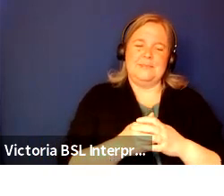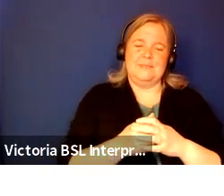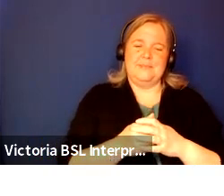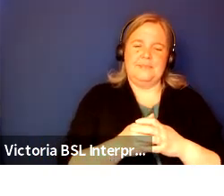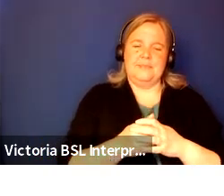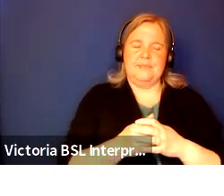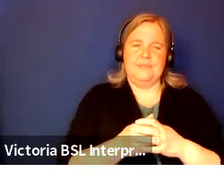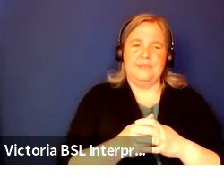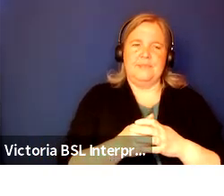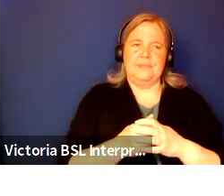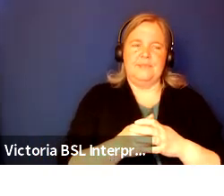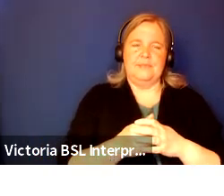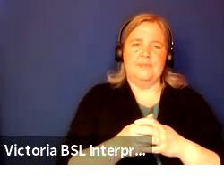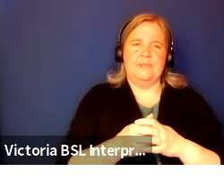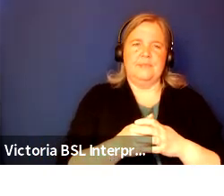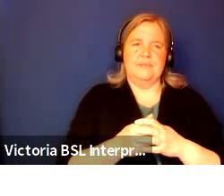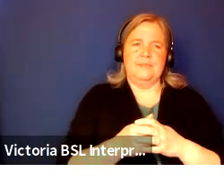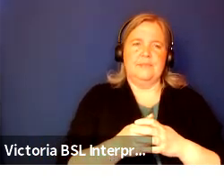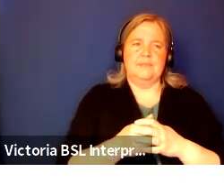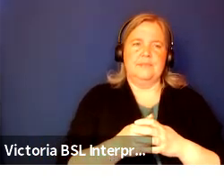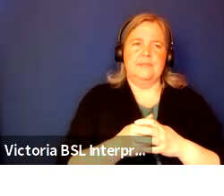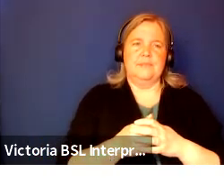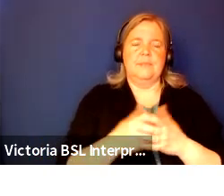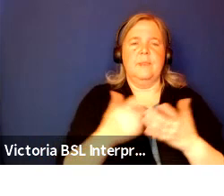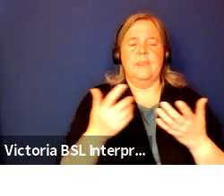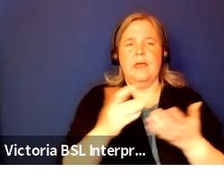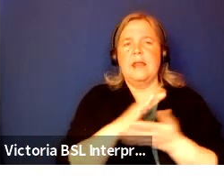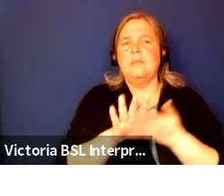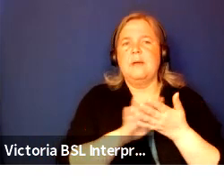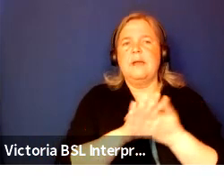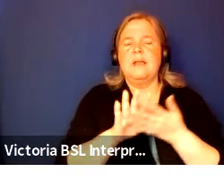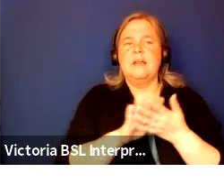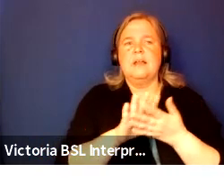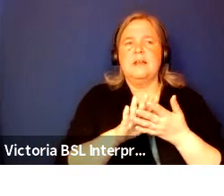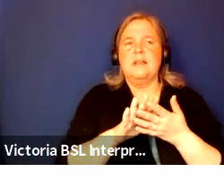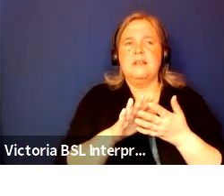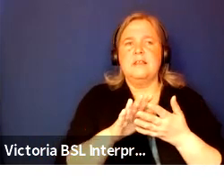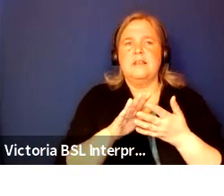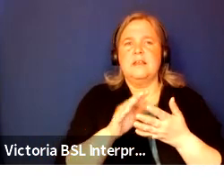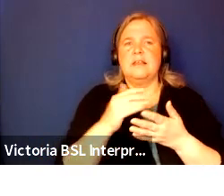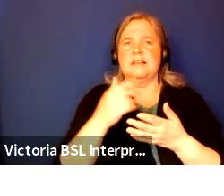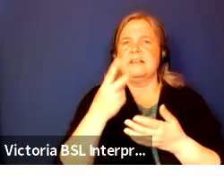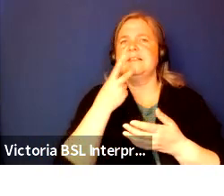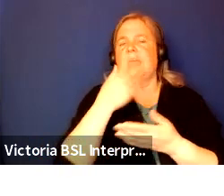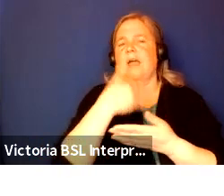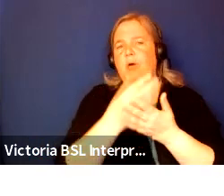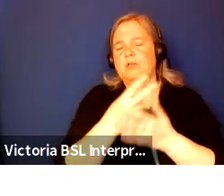And then, with - I'm talking about the September 2020 to February, that time